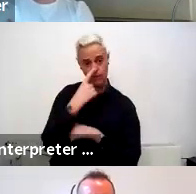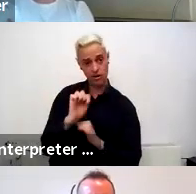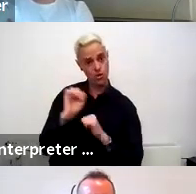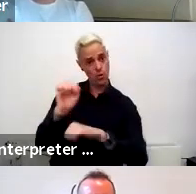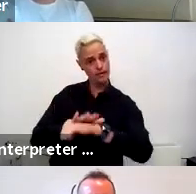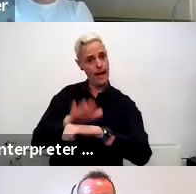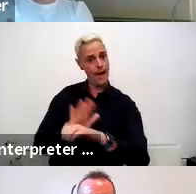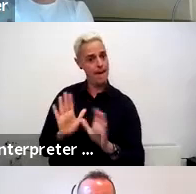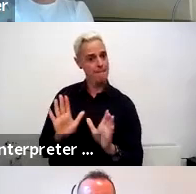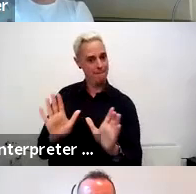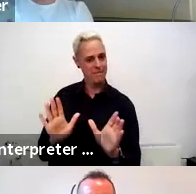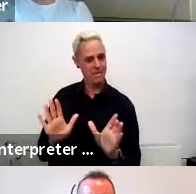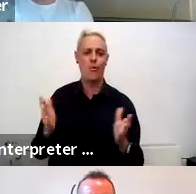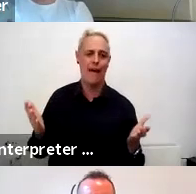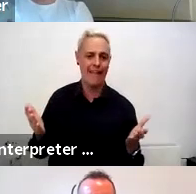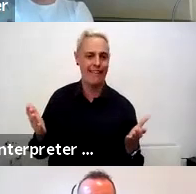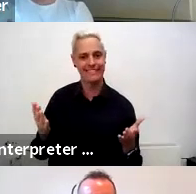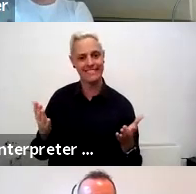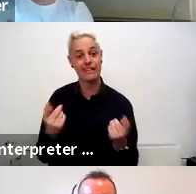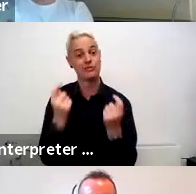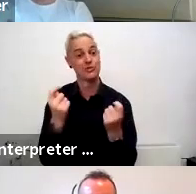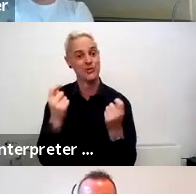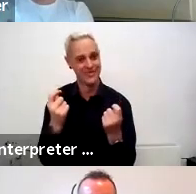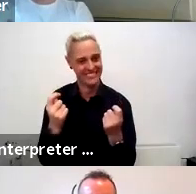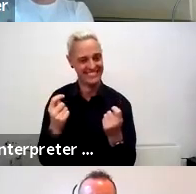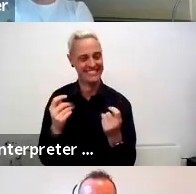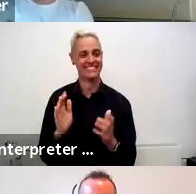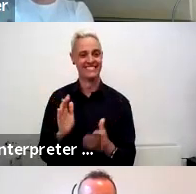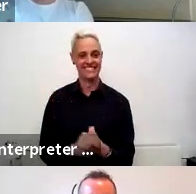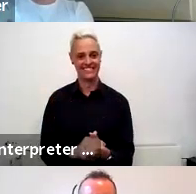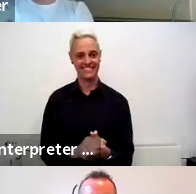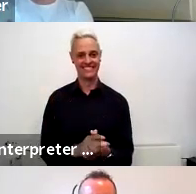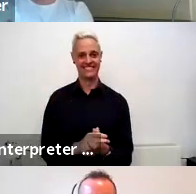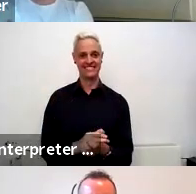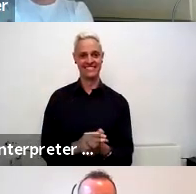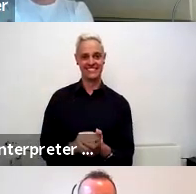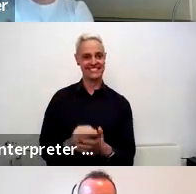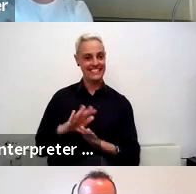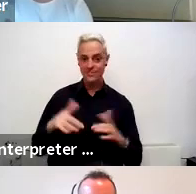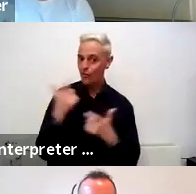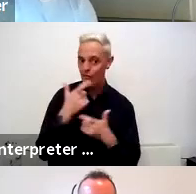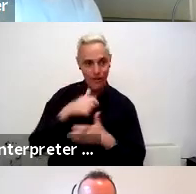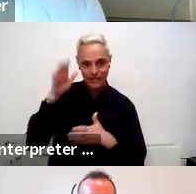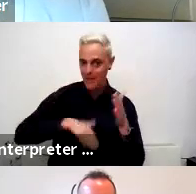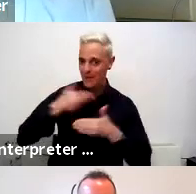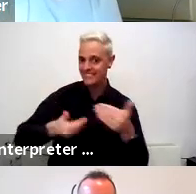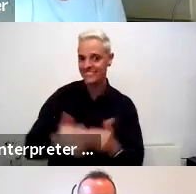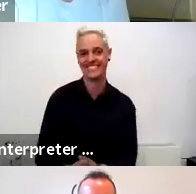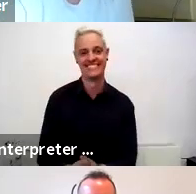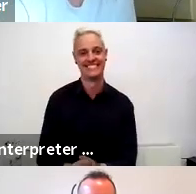Your say at your convenience like it's a fun thing to do. No, no.